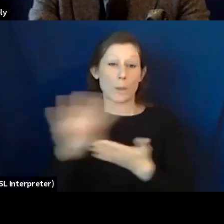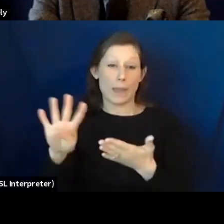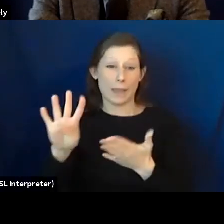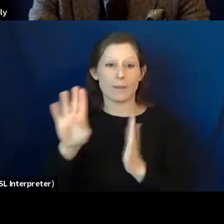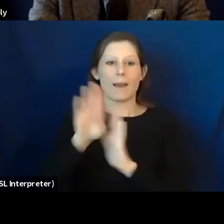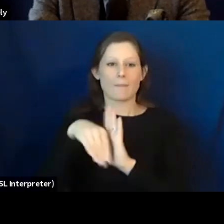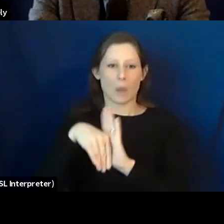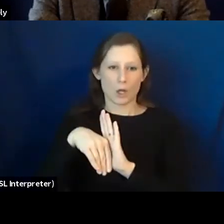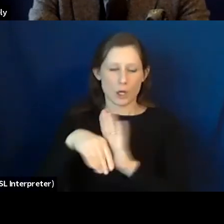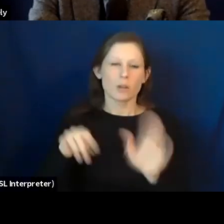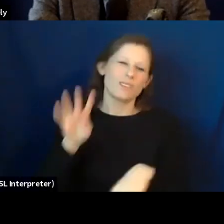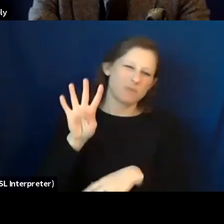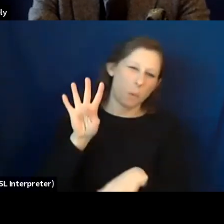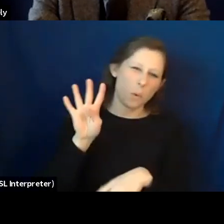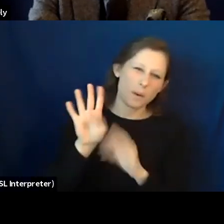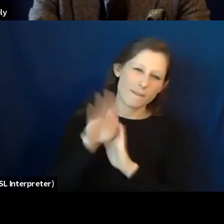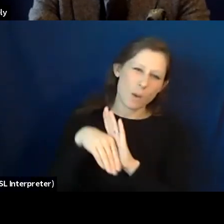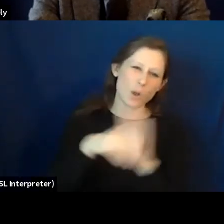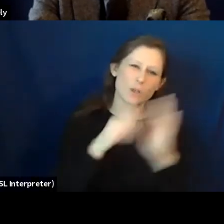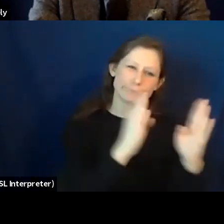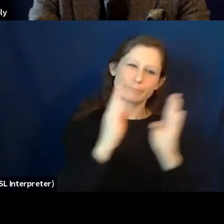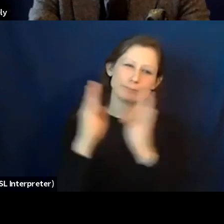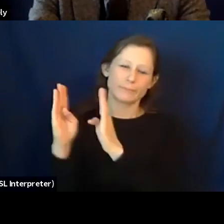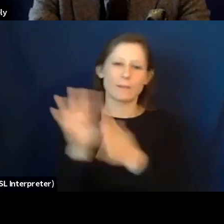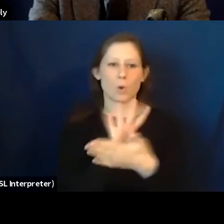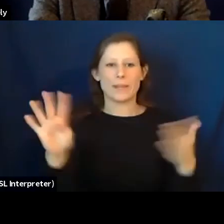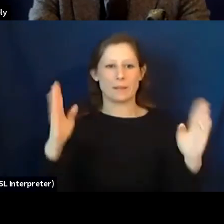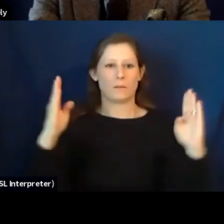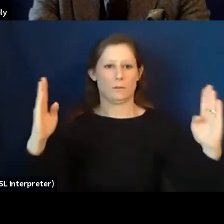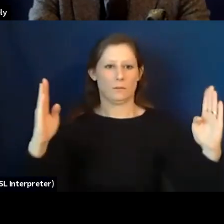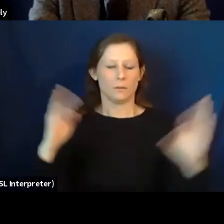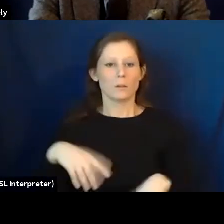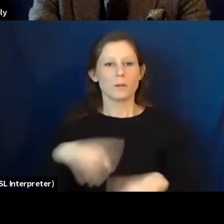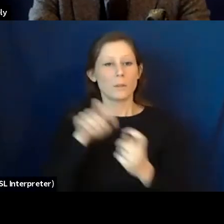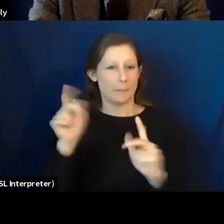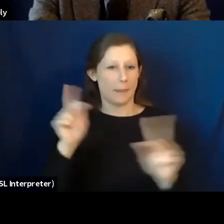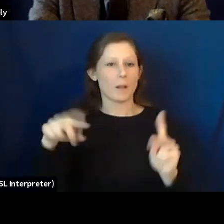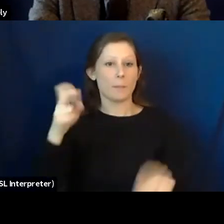half hour sessions over four weeks um specifically for people who are blind or visually impaired